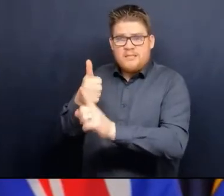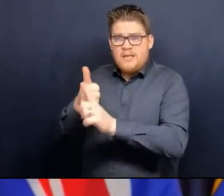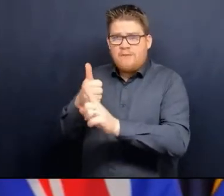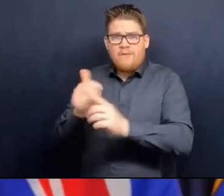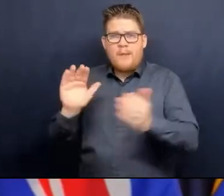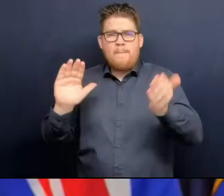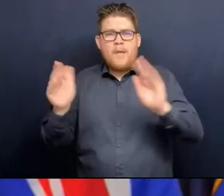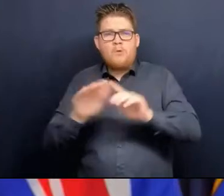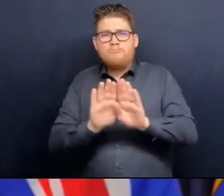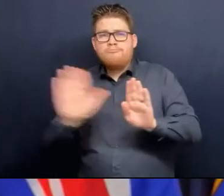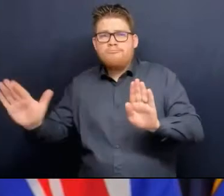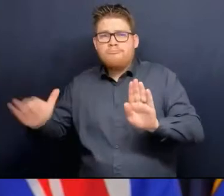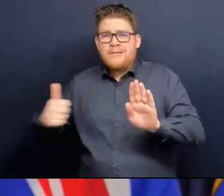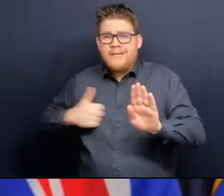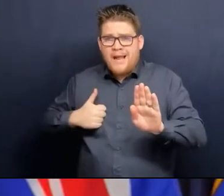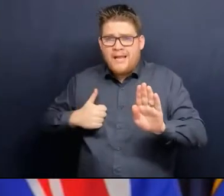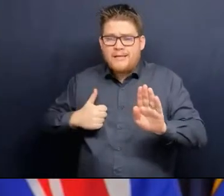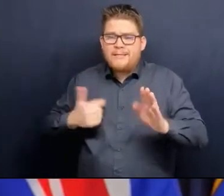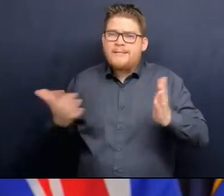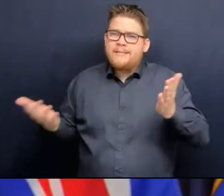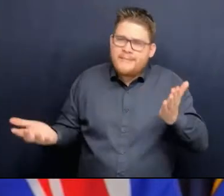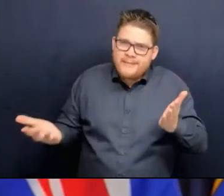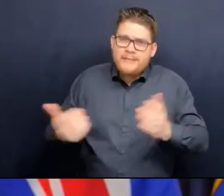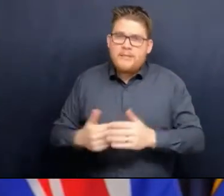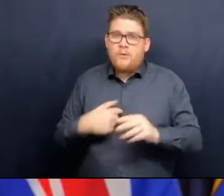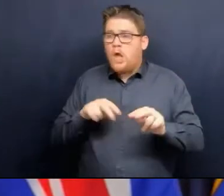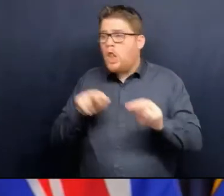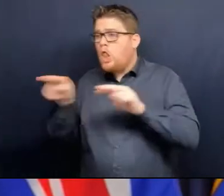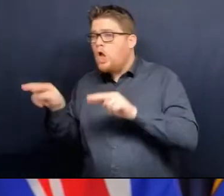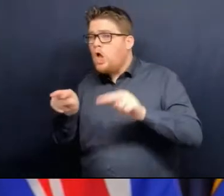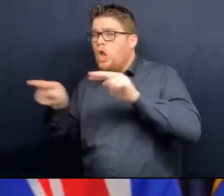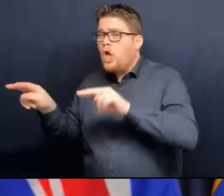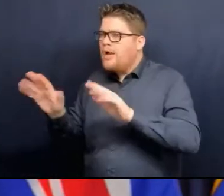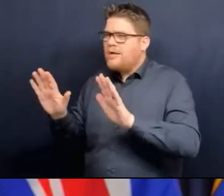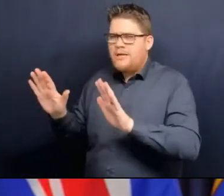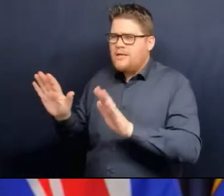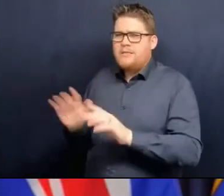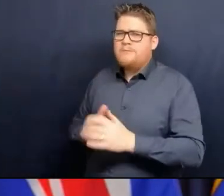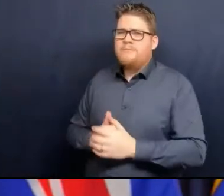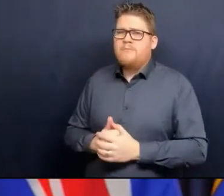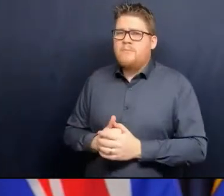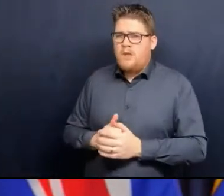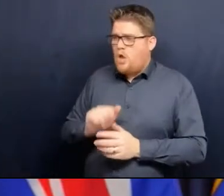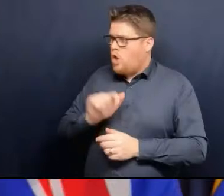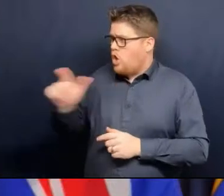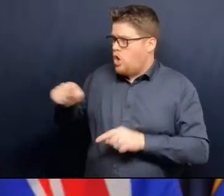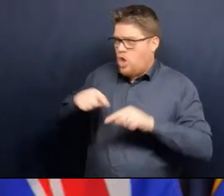different about other provinces? I don't know if that's the important question. I think people generally are going the